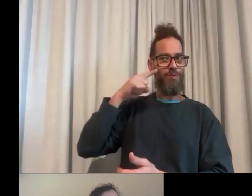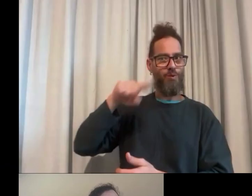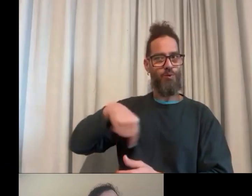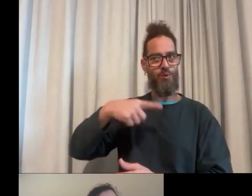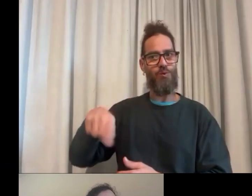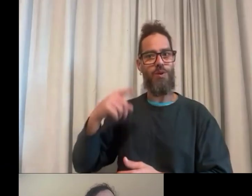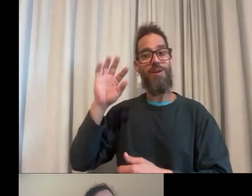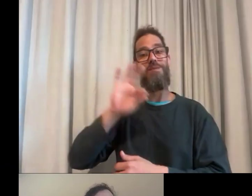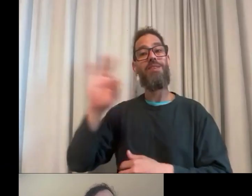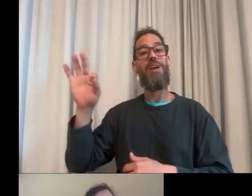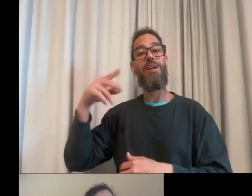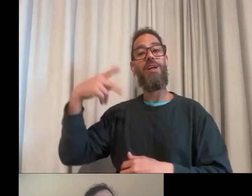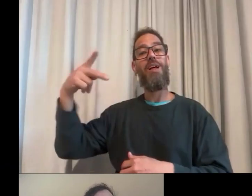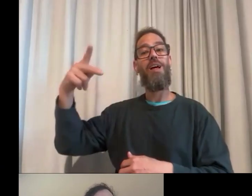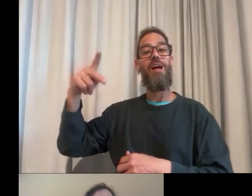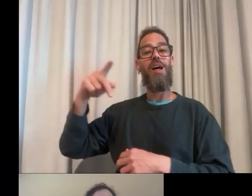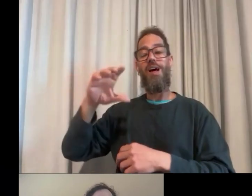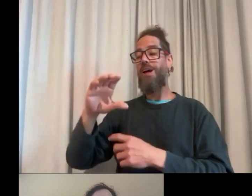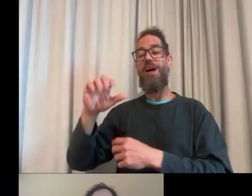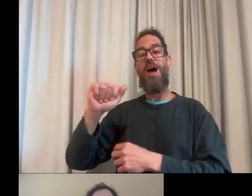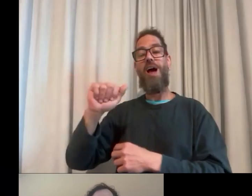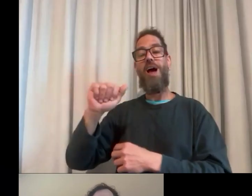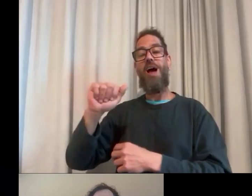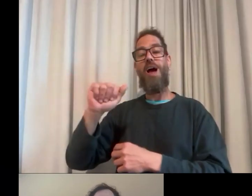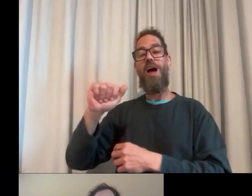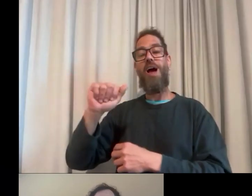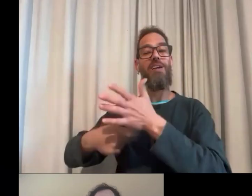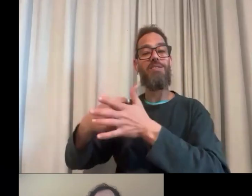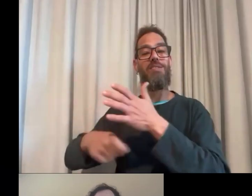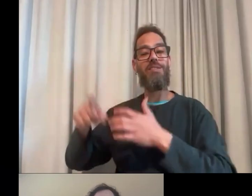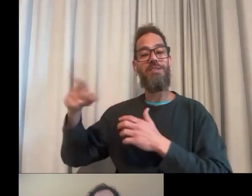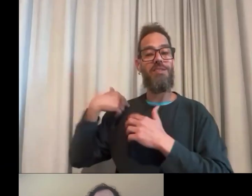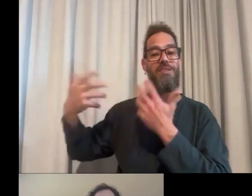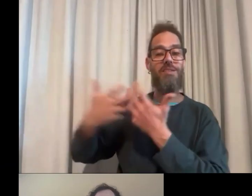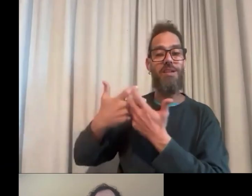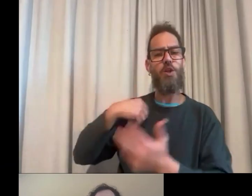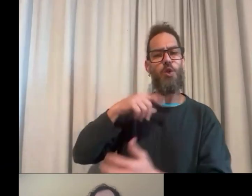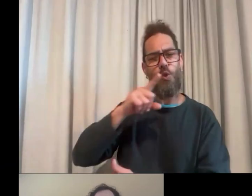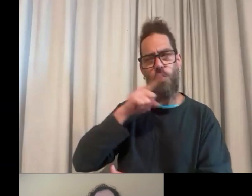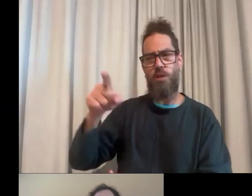on redeveloping their web strategy so that it